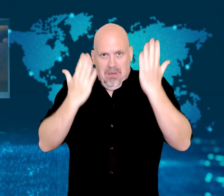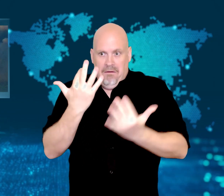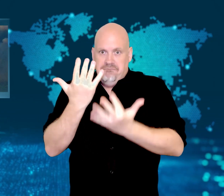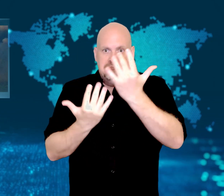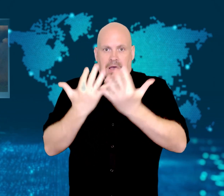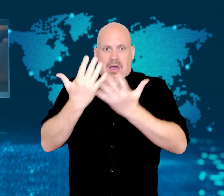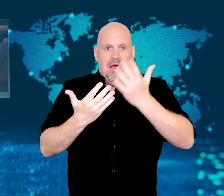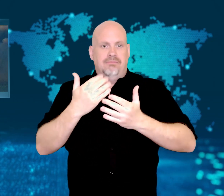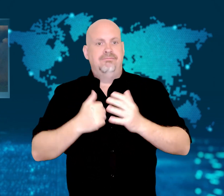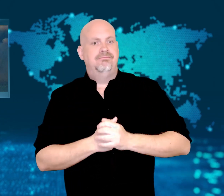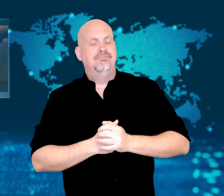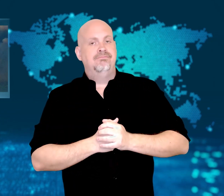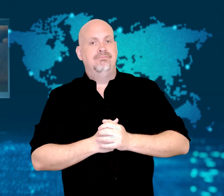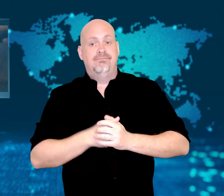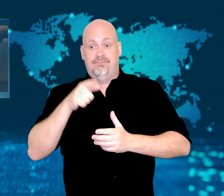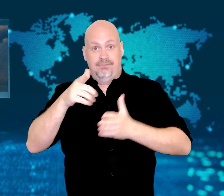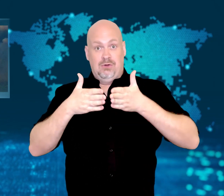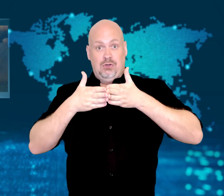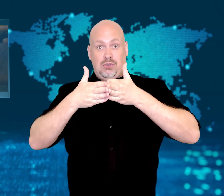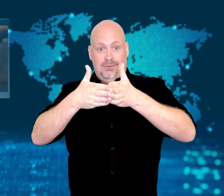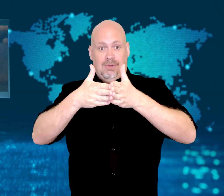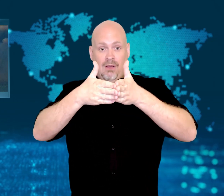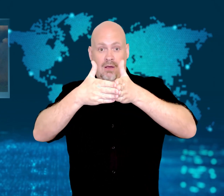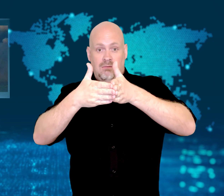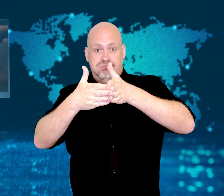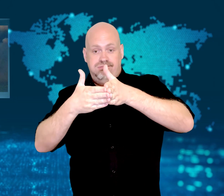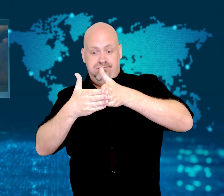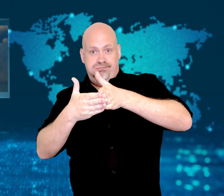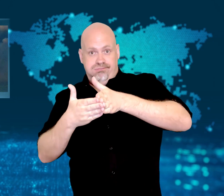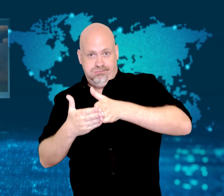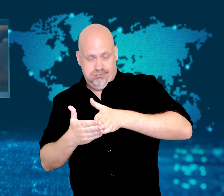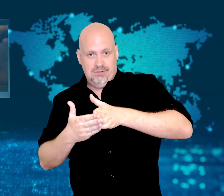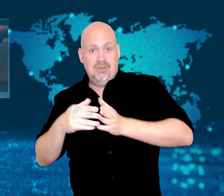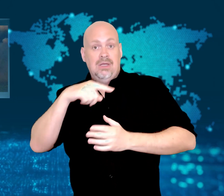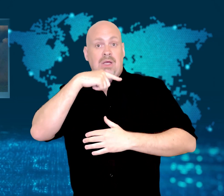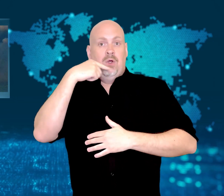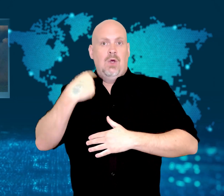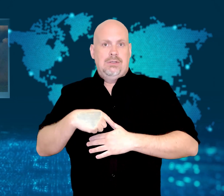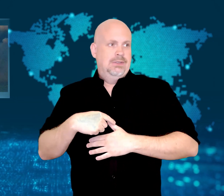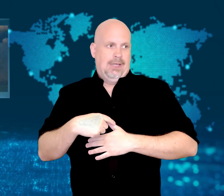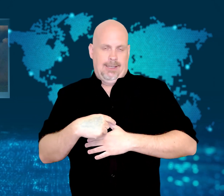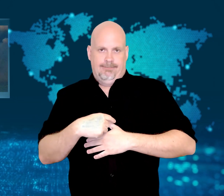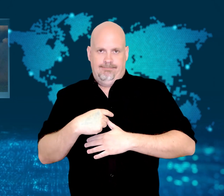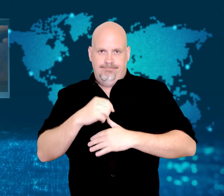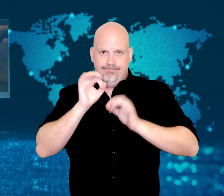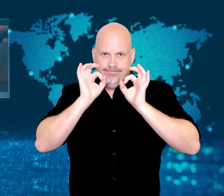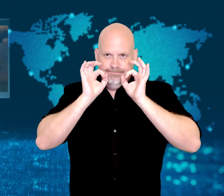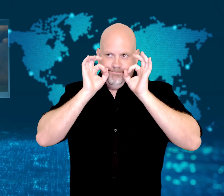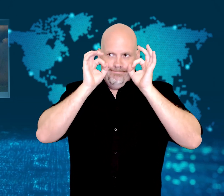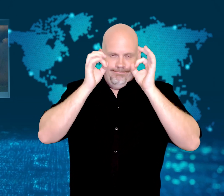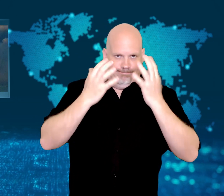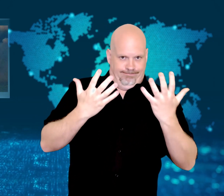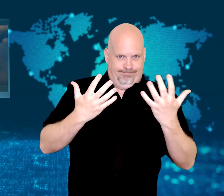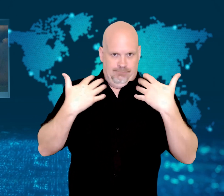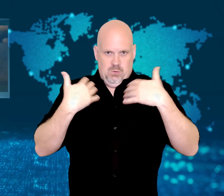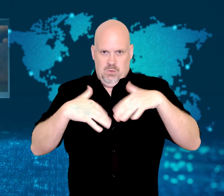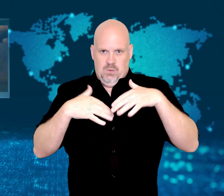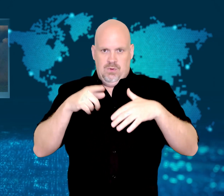as the ship has been the most celebrated vessel